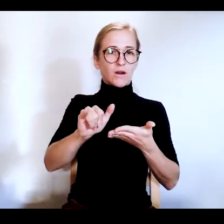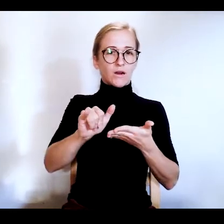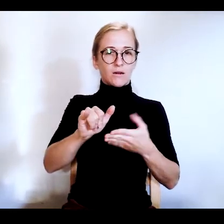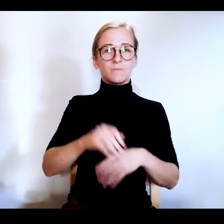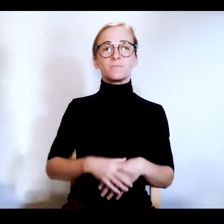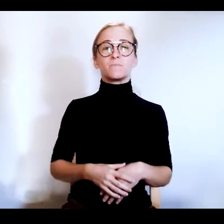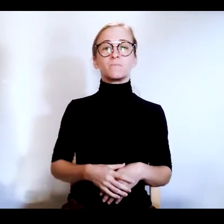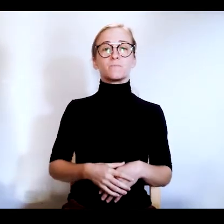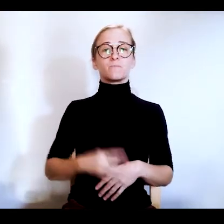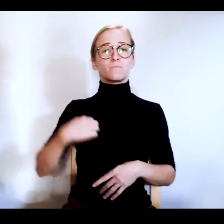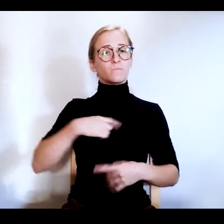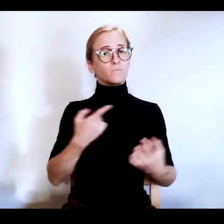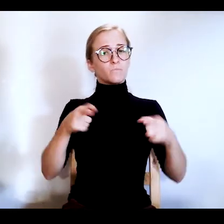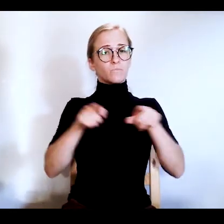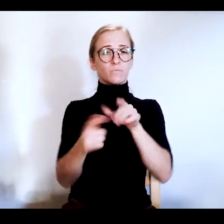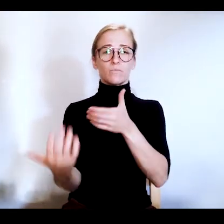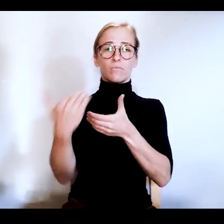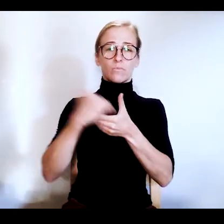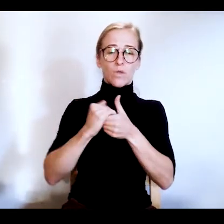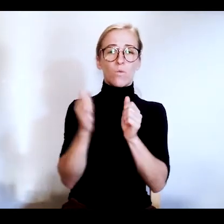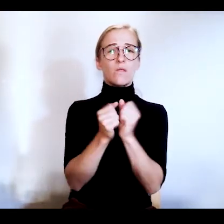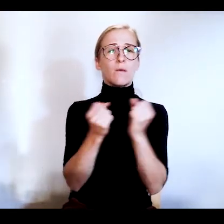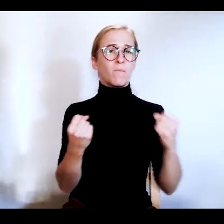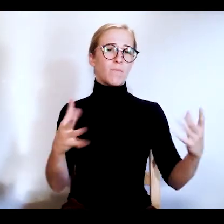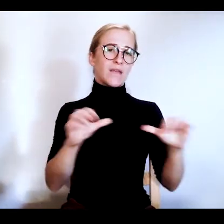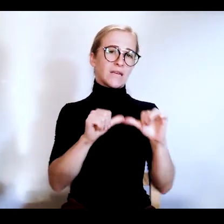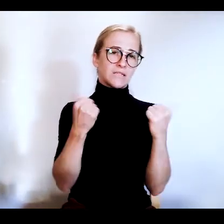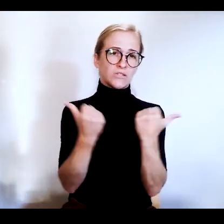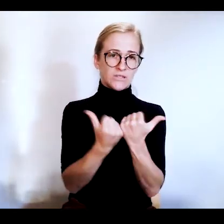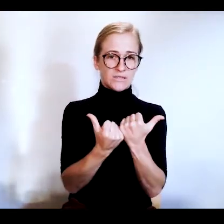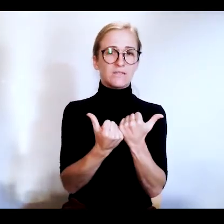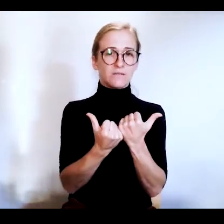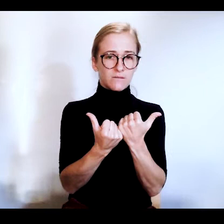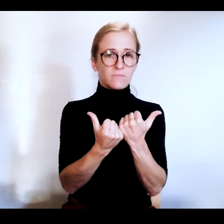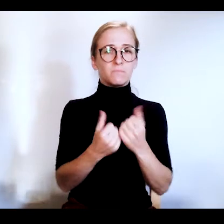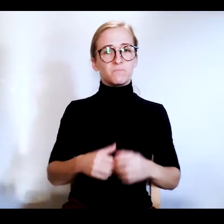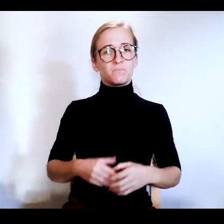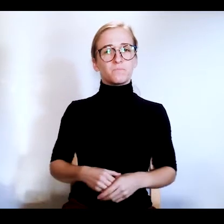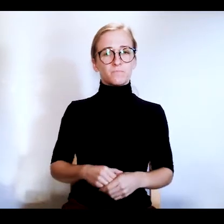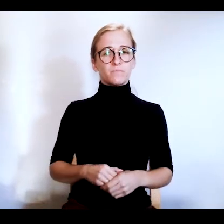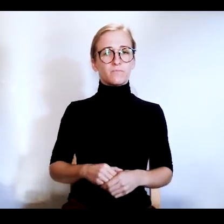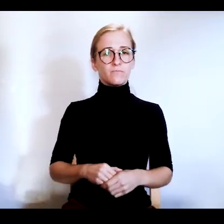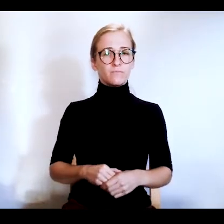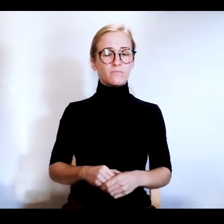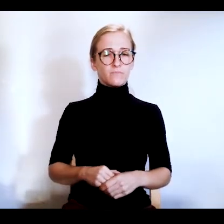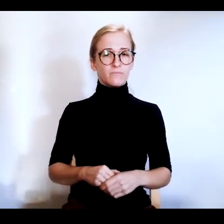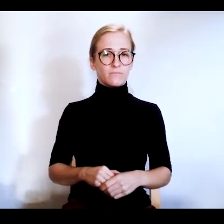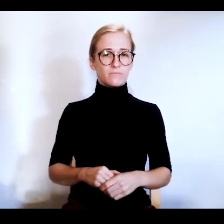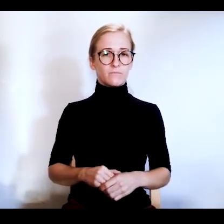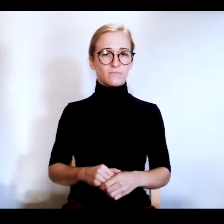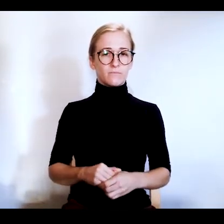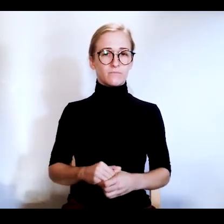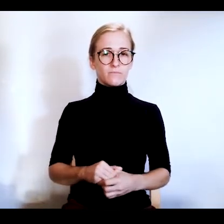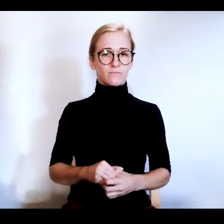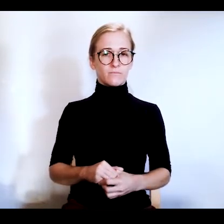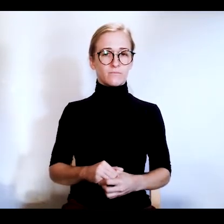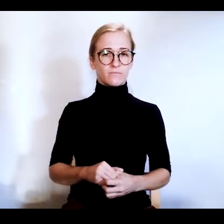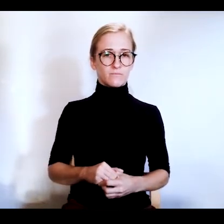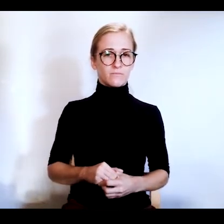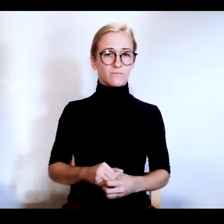We also work closely in collaboration with a number of agencies,